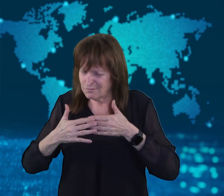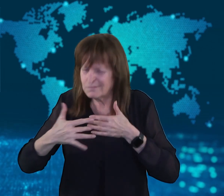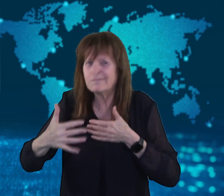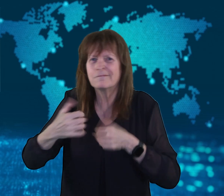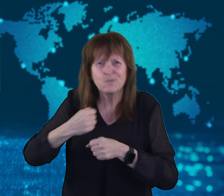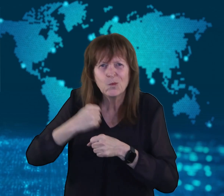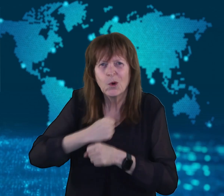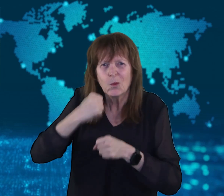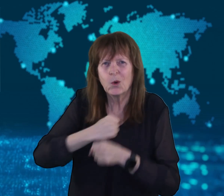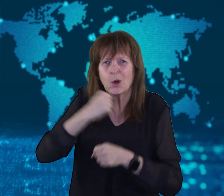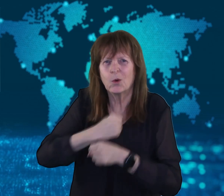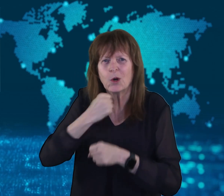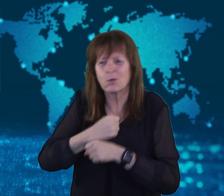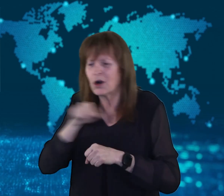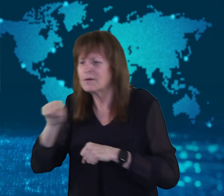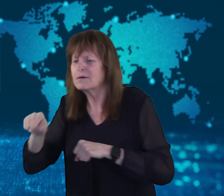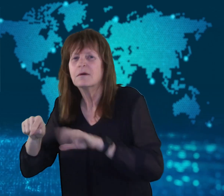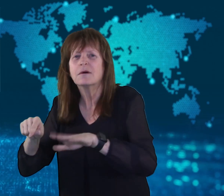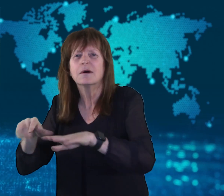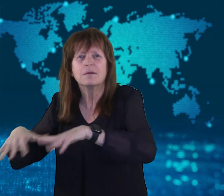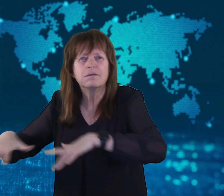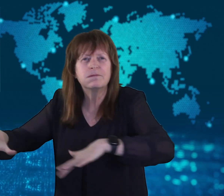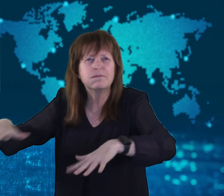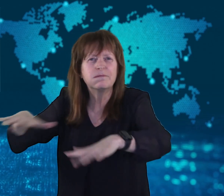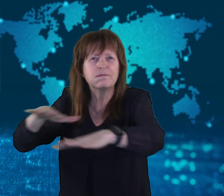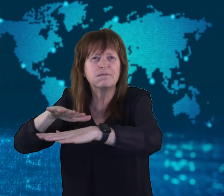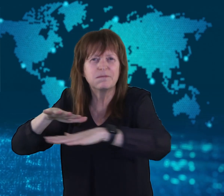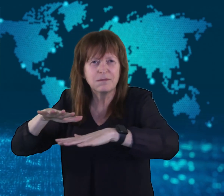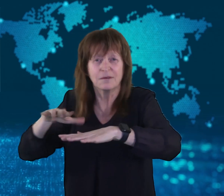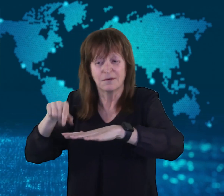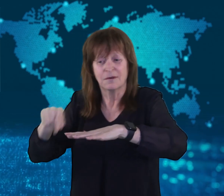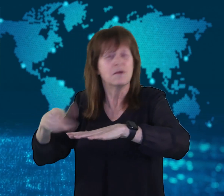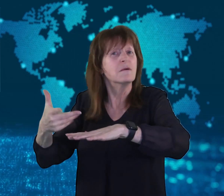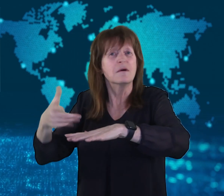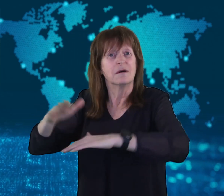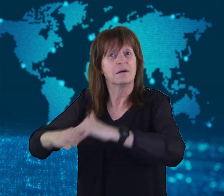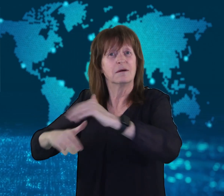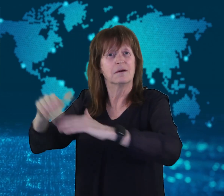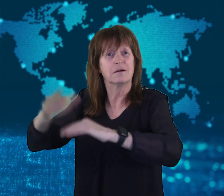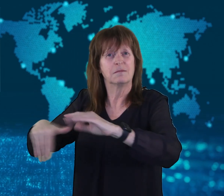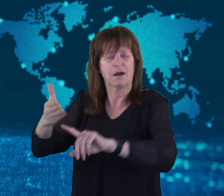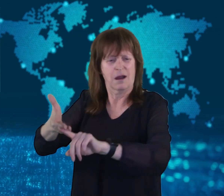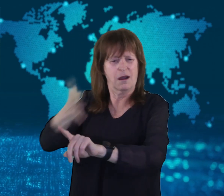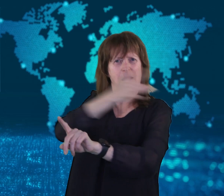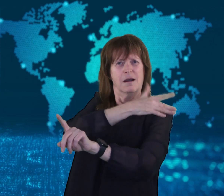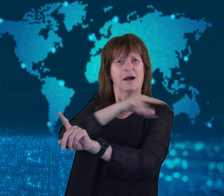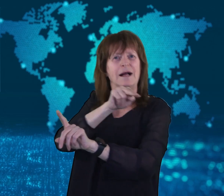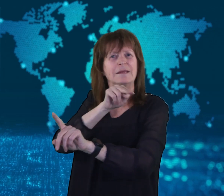They will continue to work on a nearby temple that may have been built by Nero,